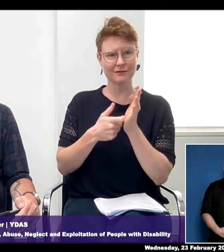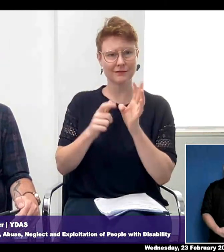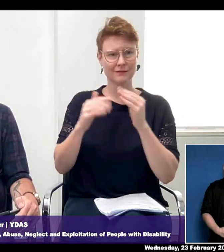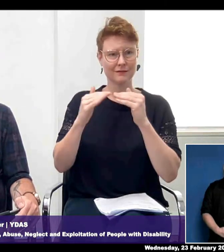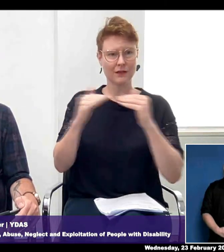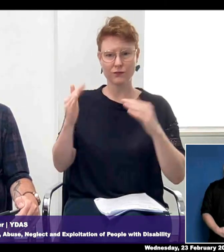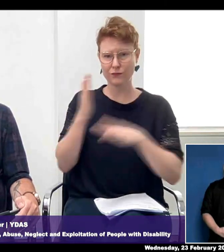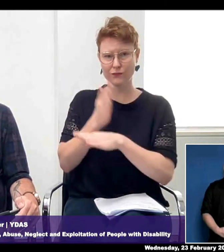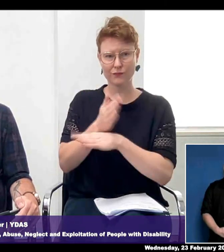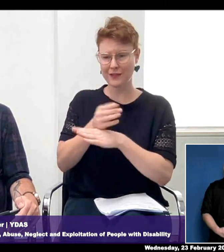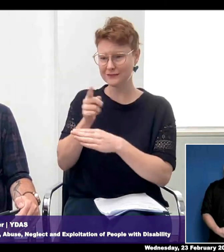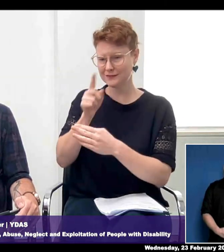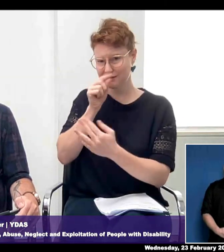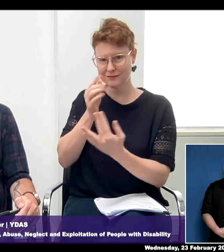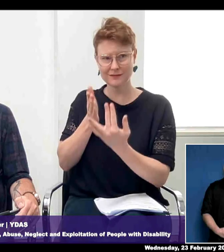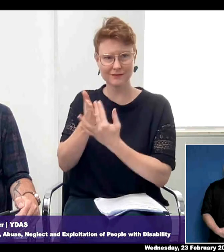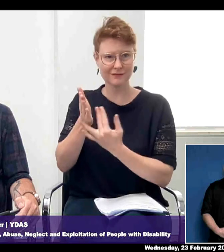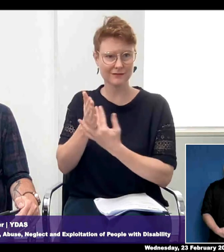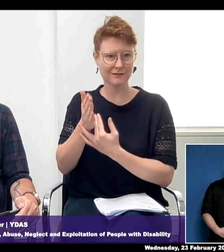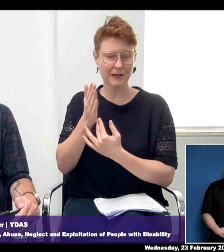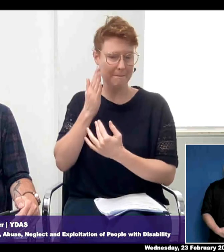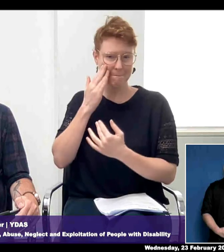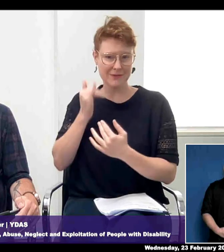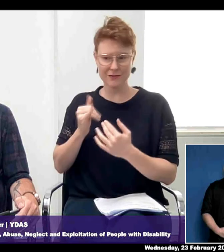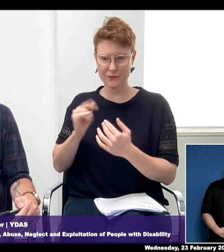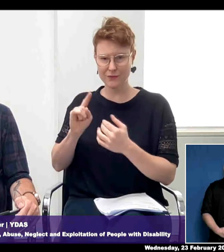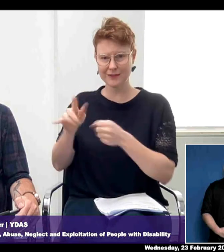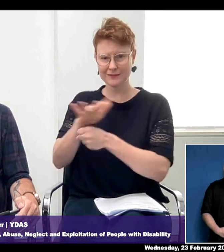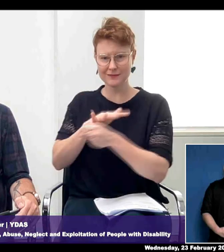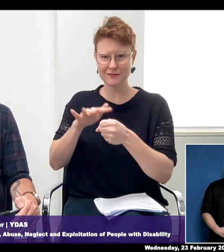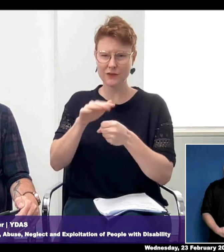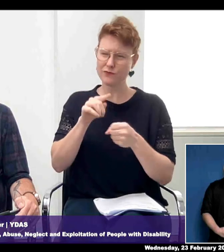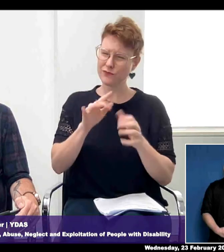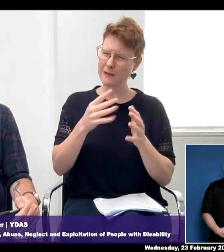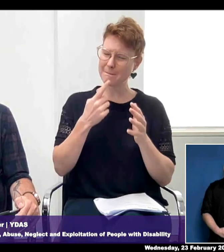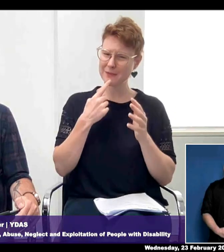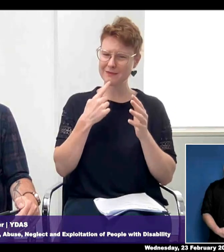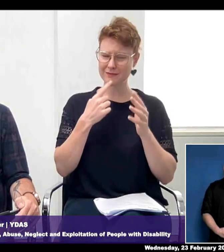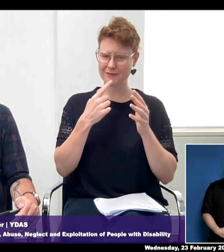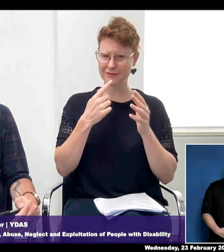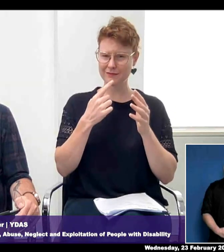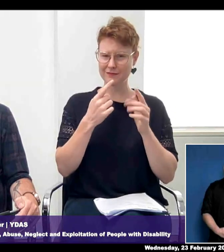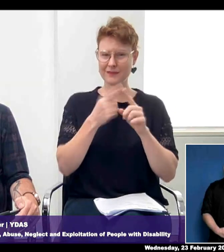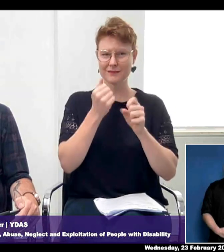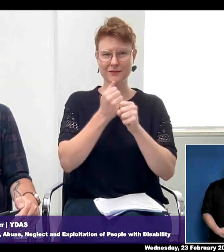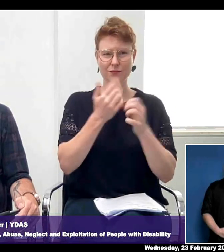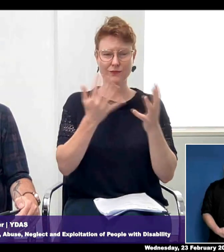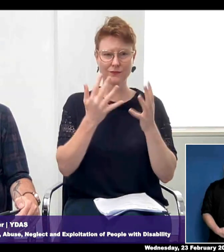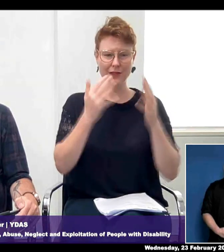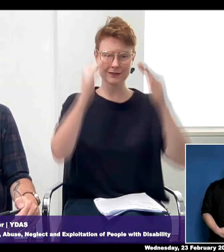And they say time and time again that these people should be appreciative of any kind of entry-level job that they are provided to.